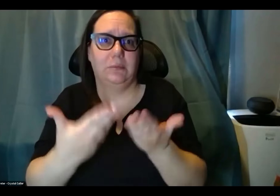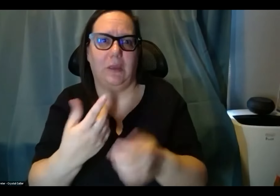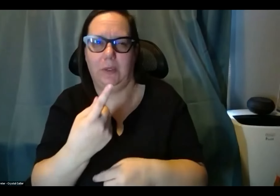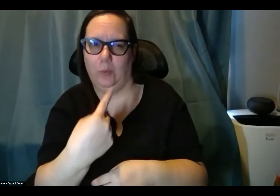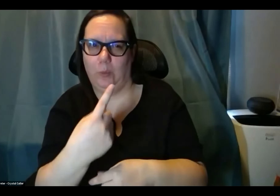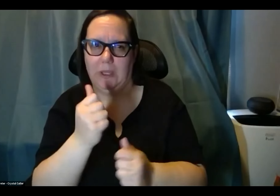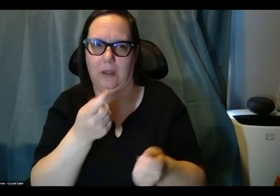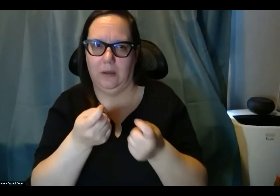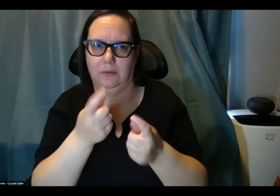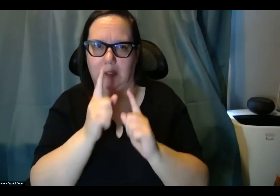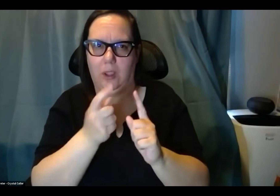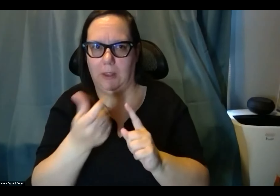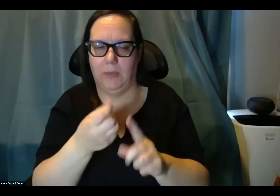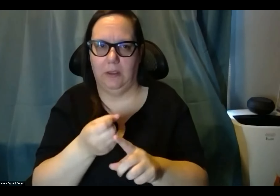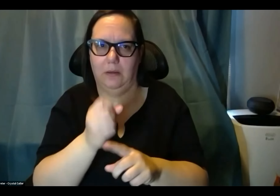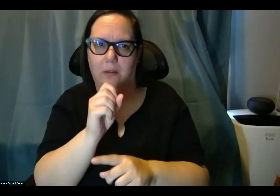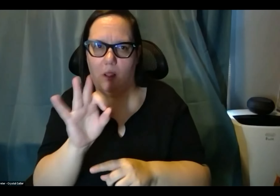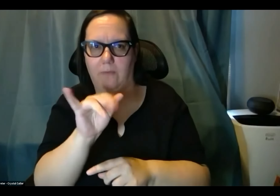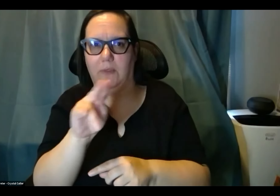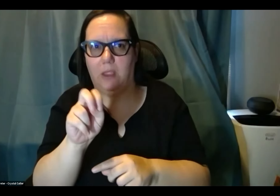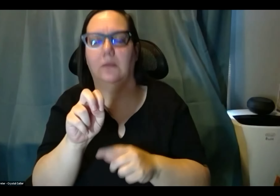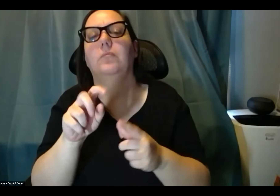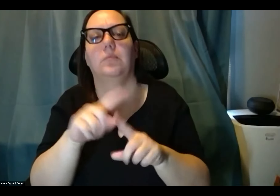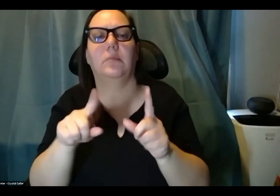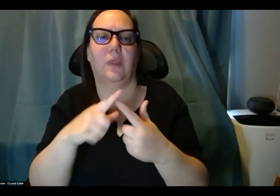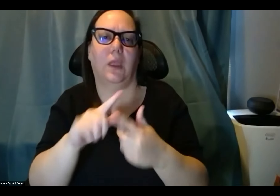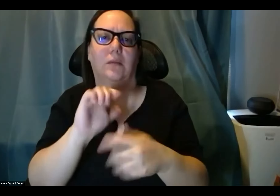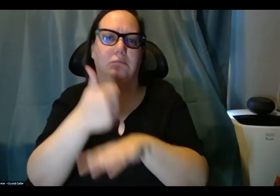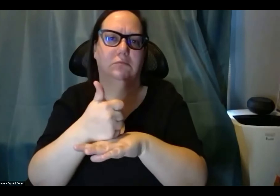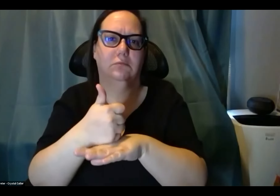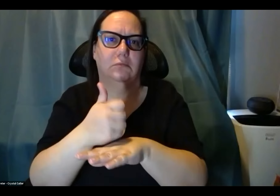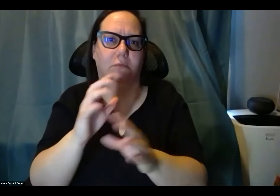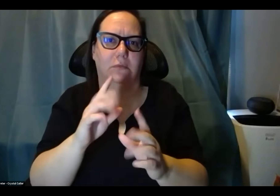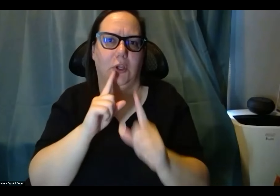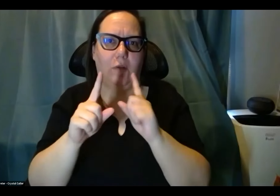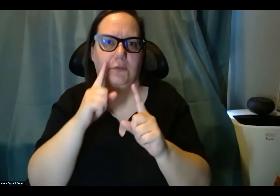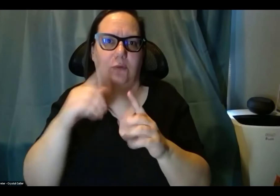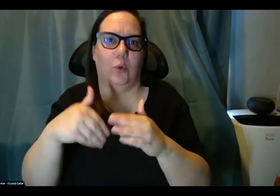line and then we could have a conversation at the next advisory committee, if the other